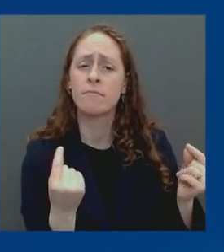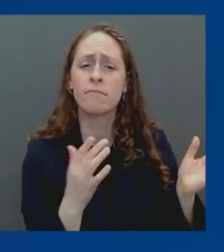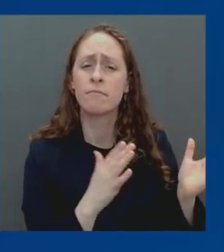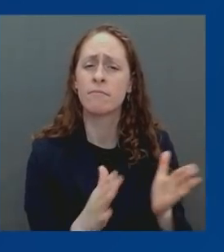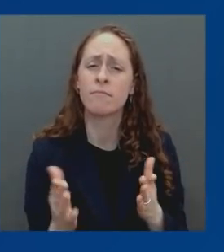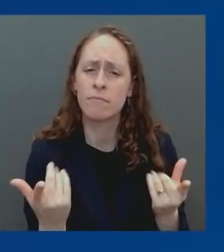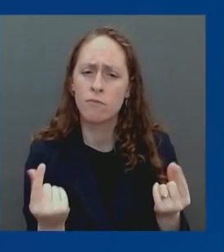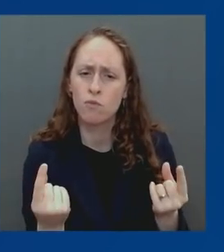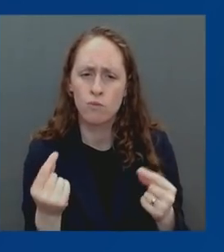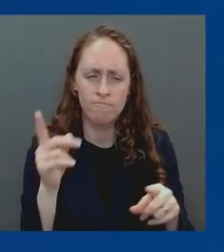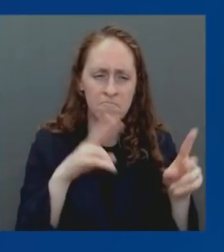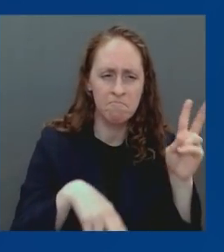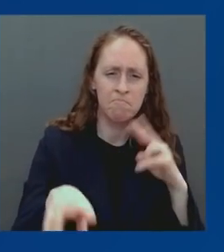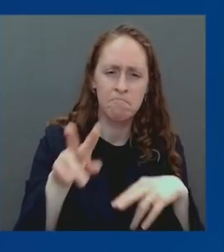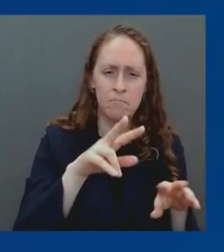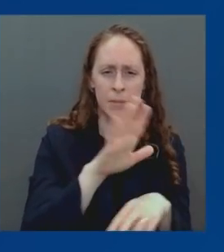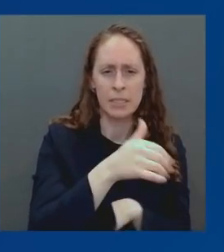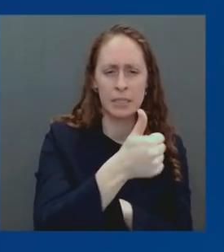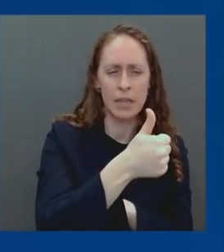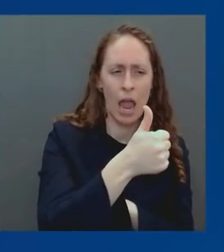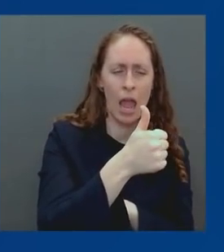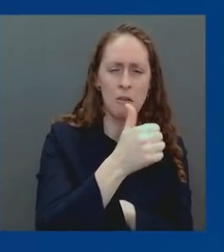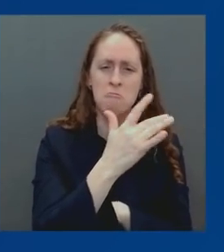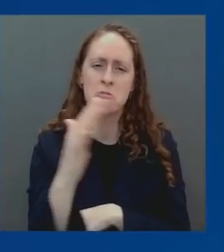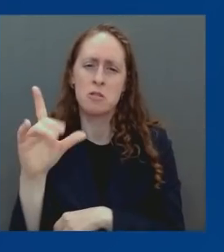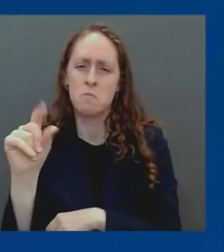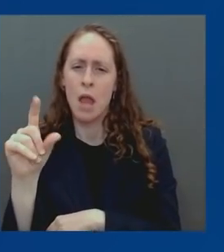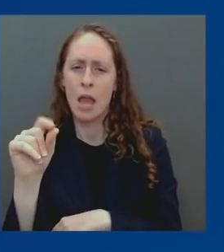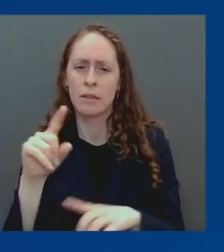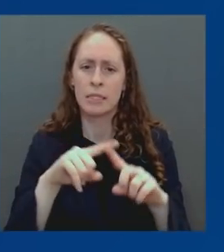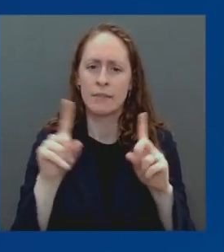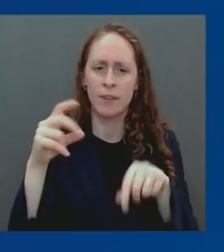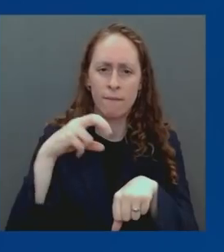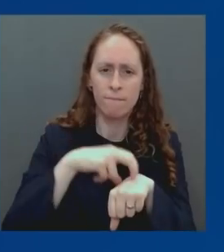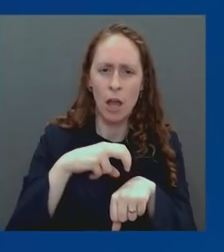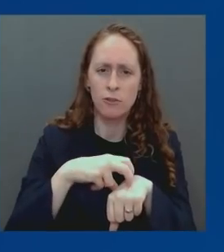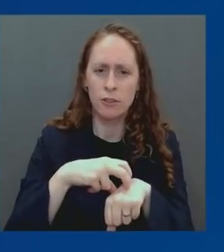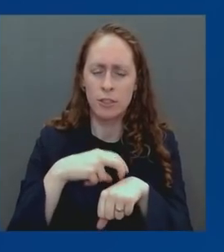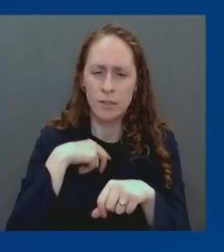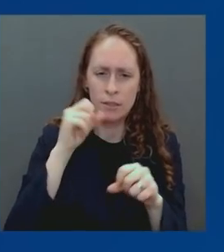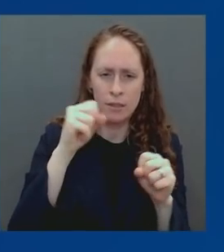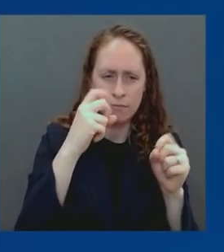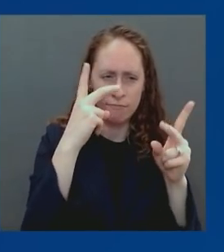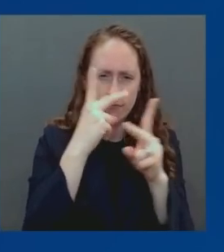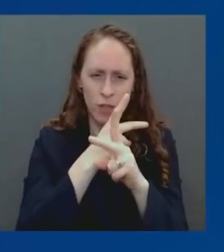and do the immunological background to do the development of phase-one-type vaccines